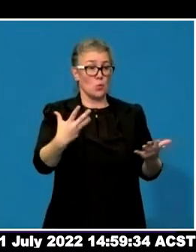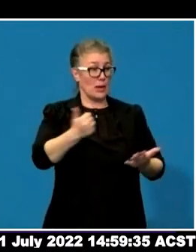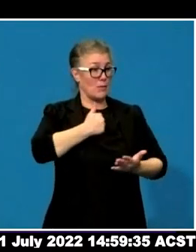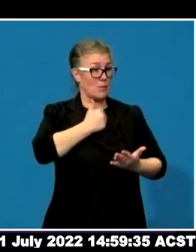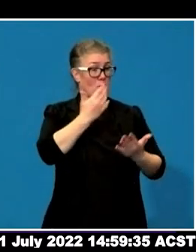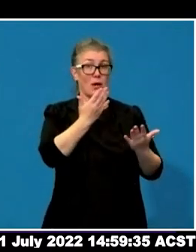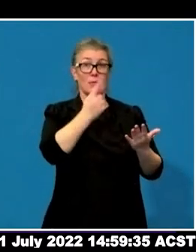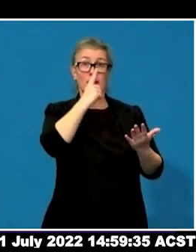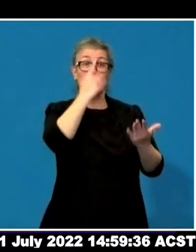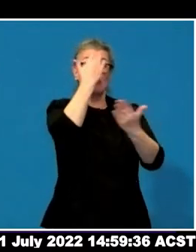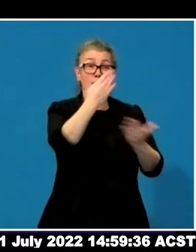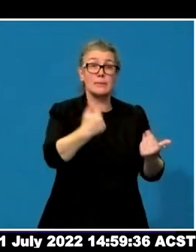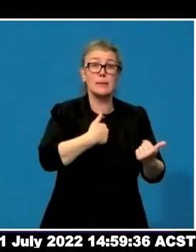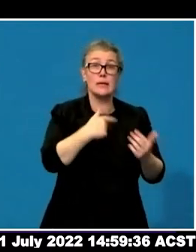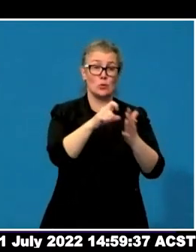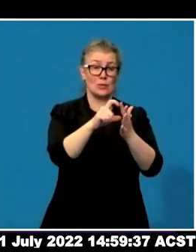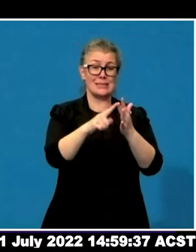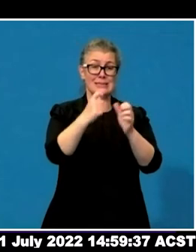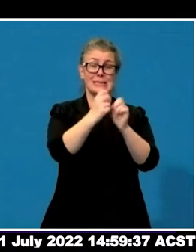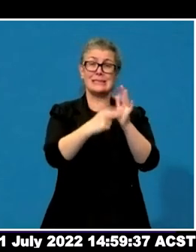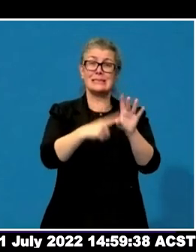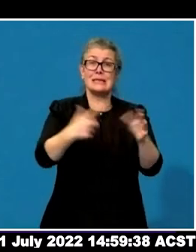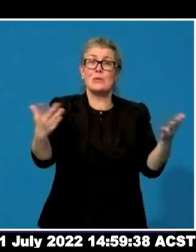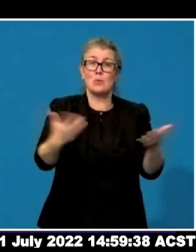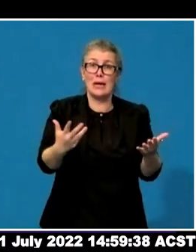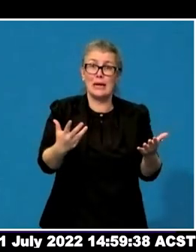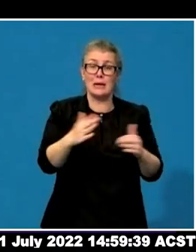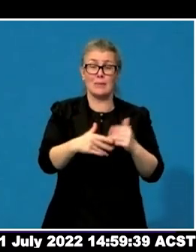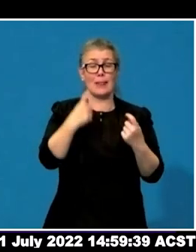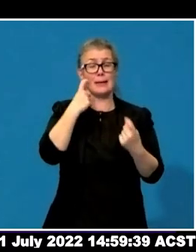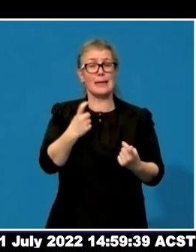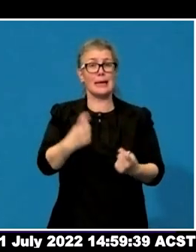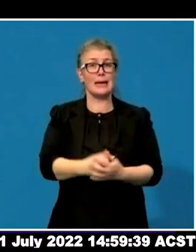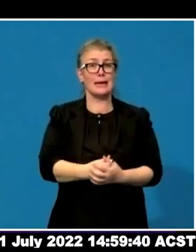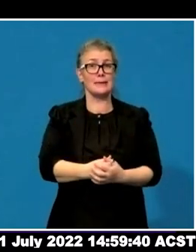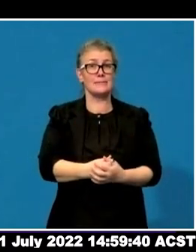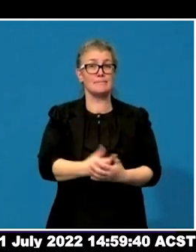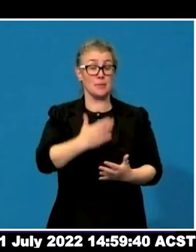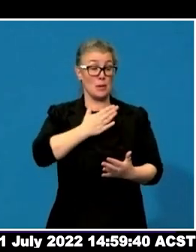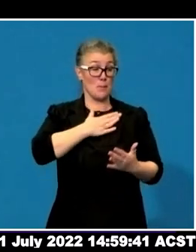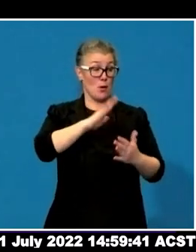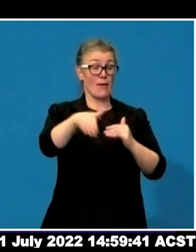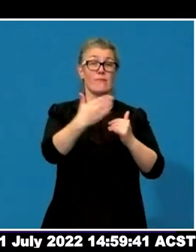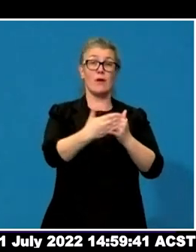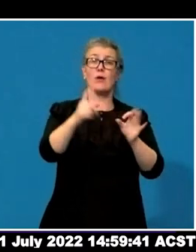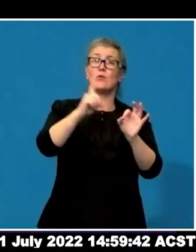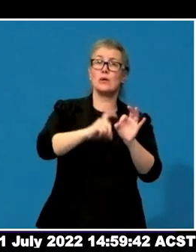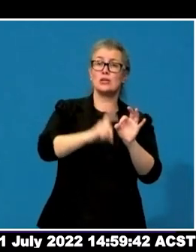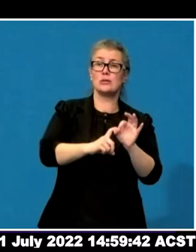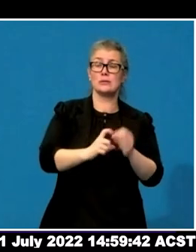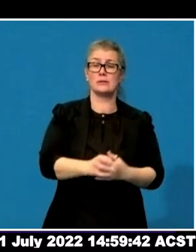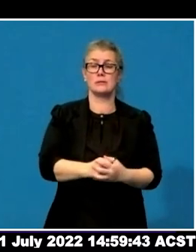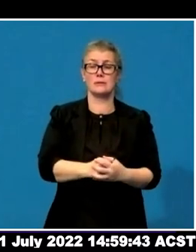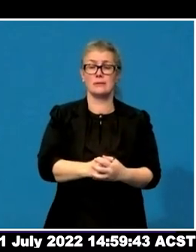care. COMMISSIONER McEWIN: My final question is, you mentioned that you have met some good